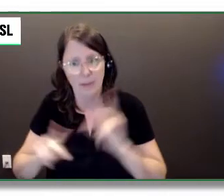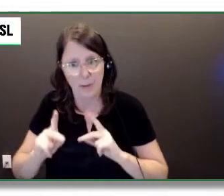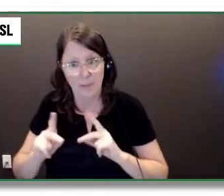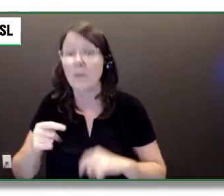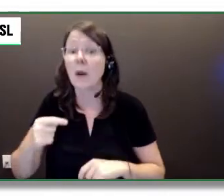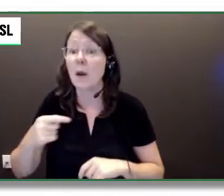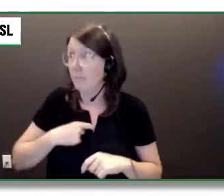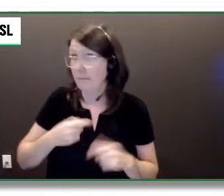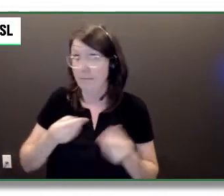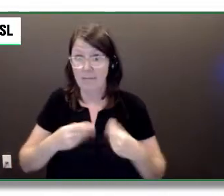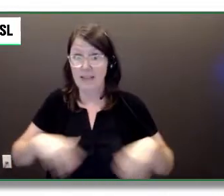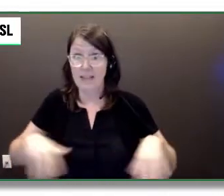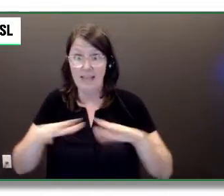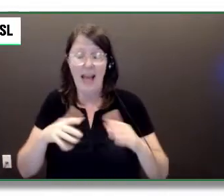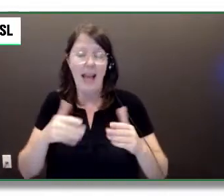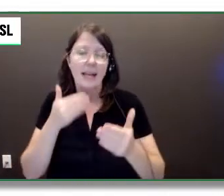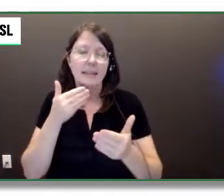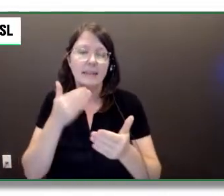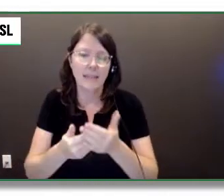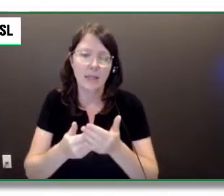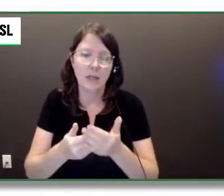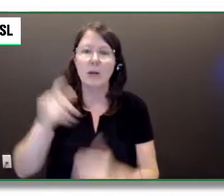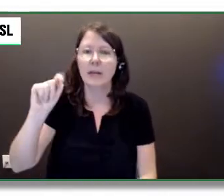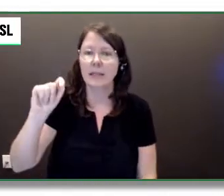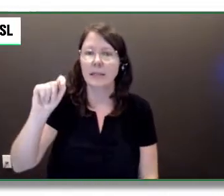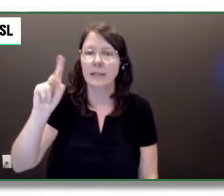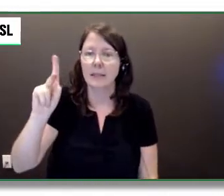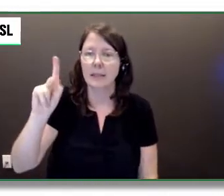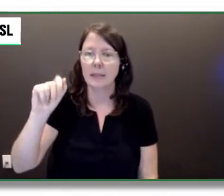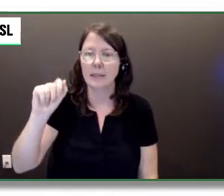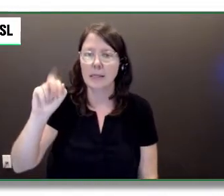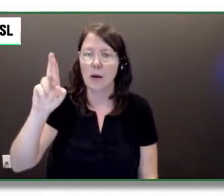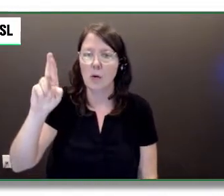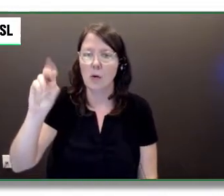word where the name Toronto comes from. This is the land of the Haudenosaunee, Huron